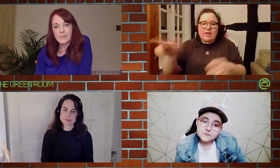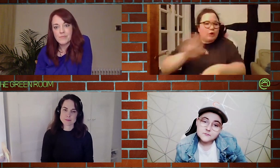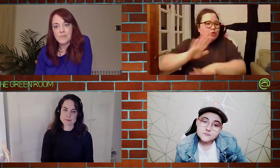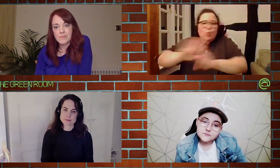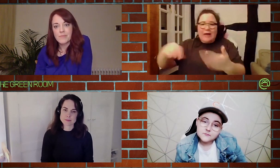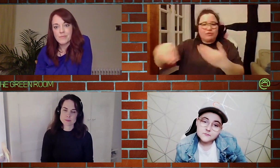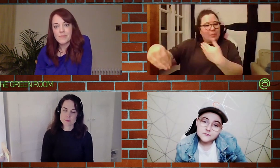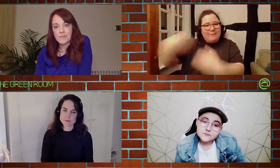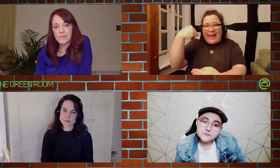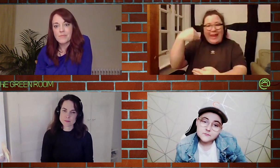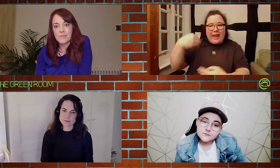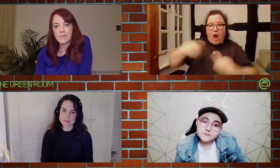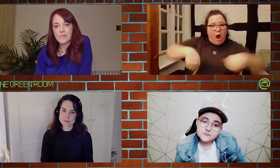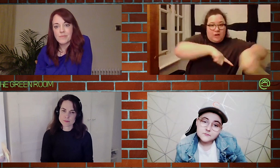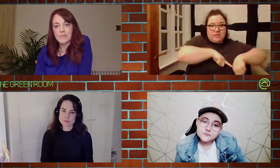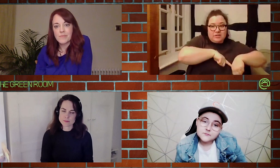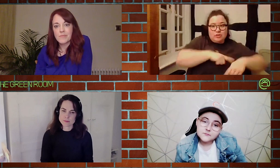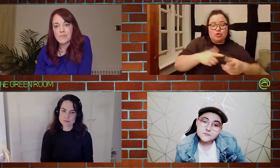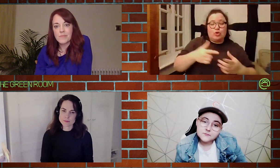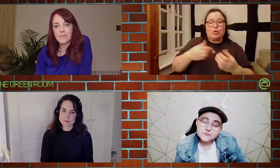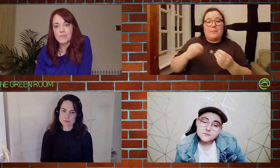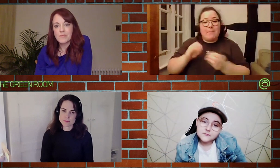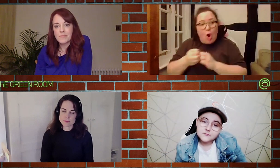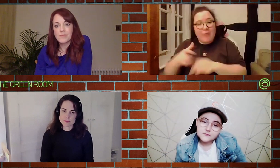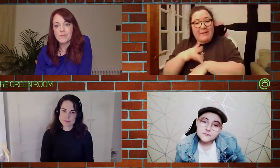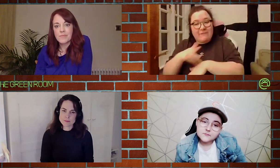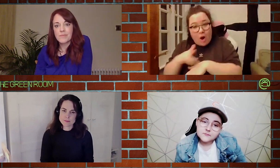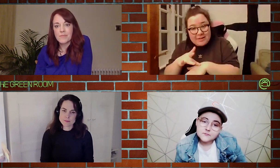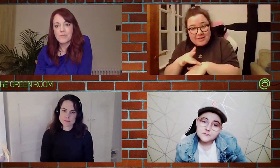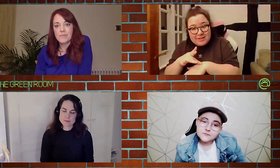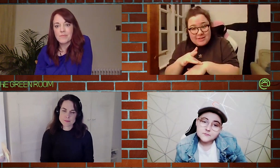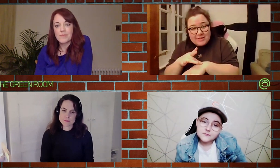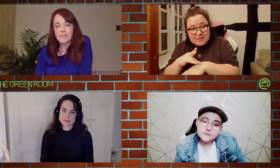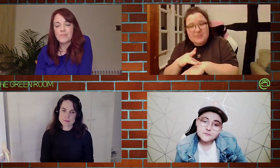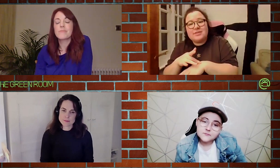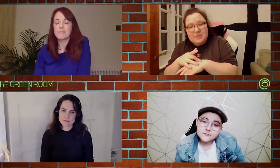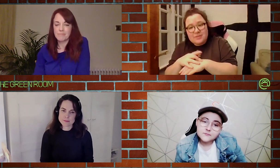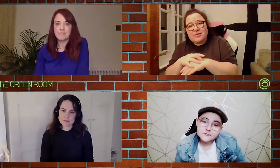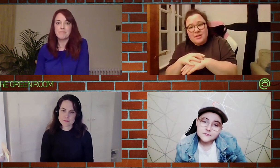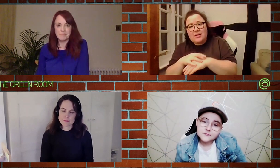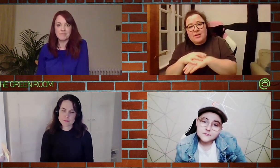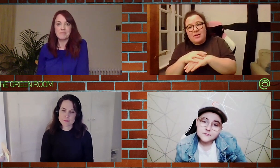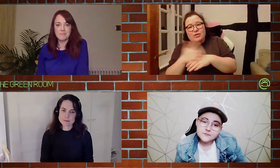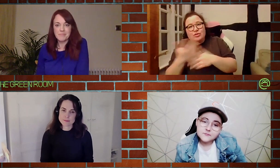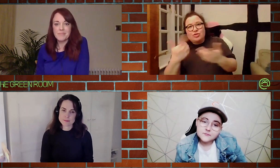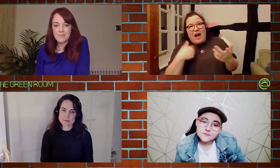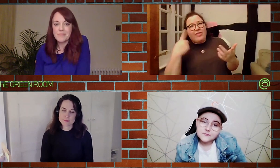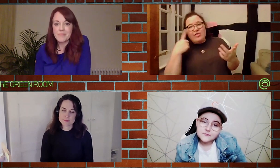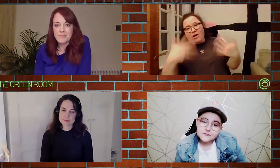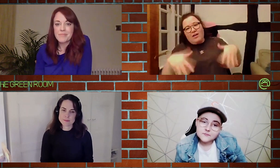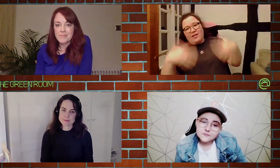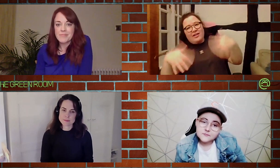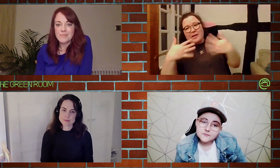schools and youth theatres don't have to pay us to use our work. So they can actually put on performances from those scripts.